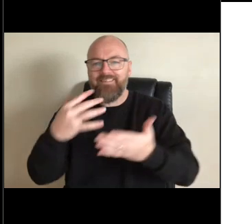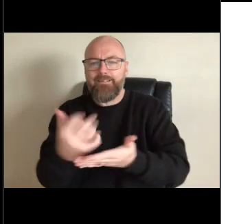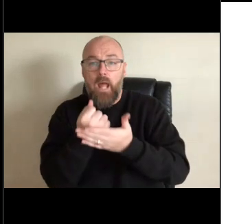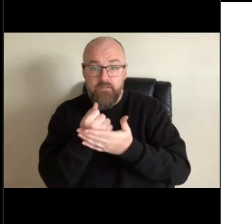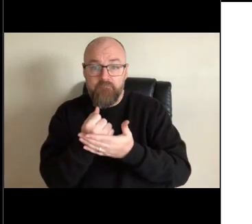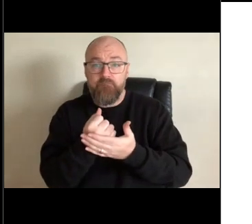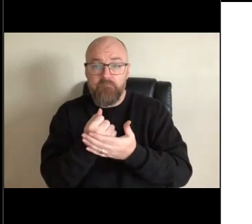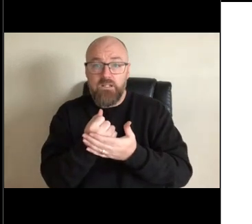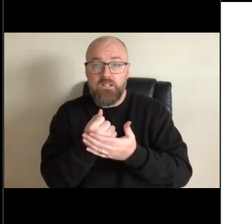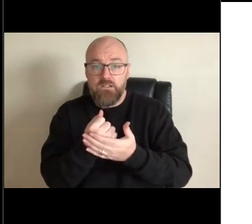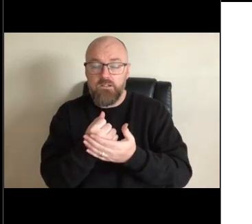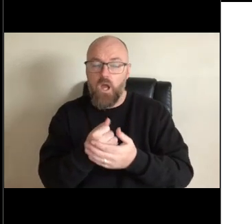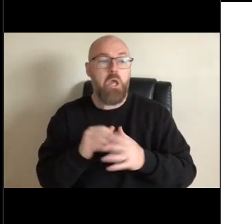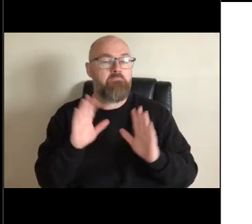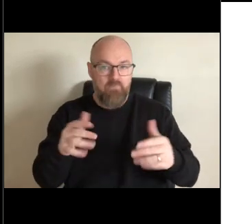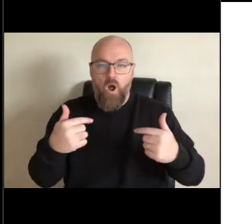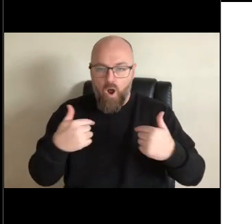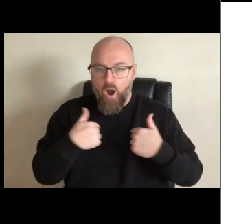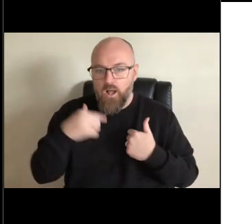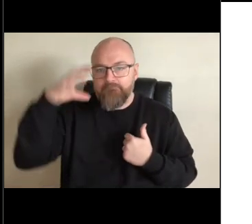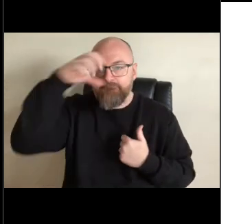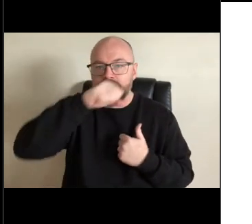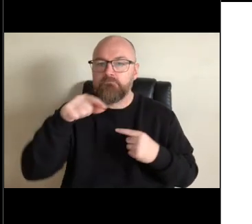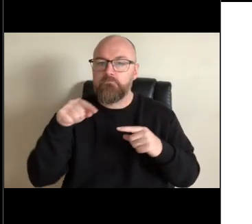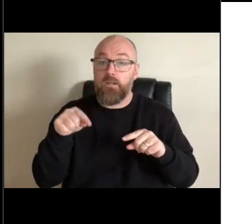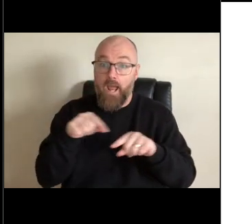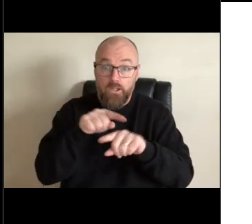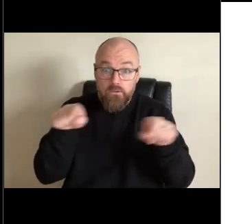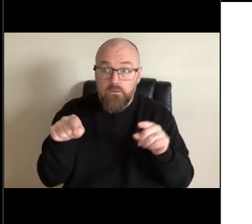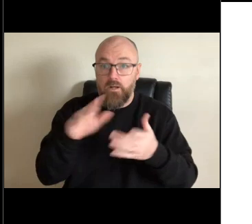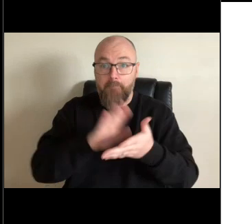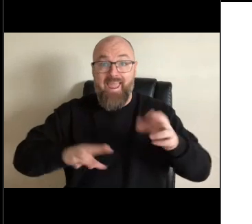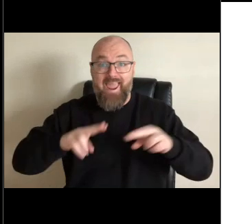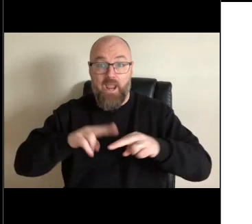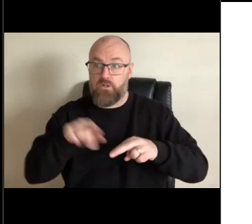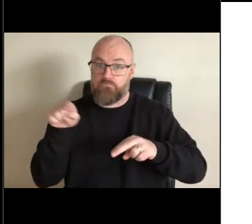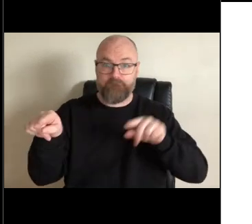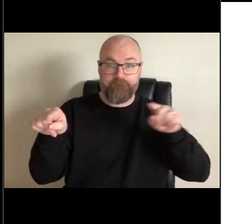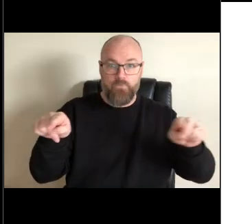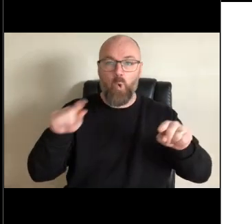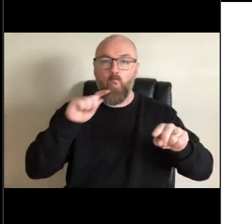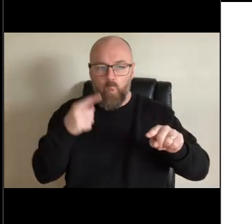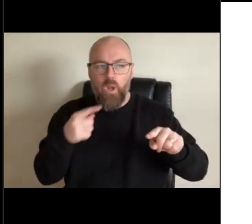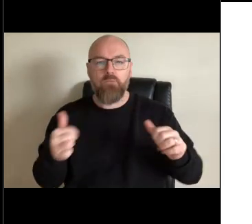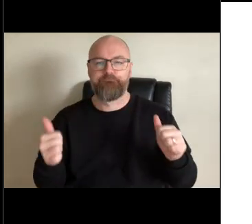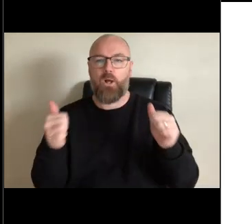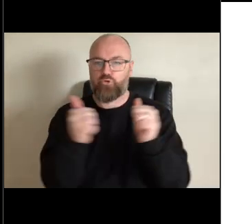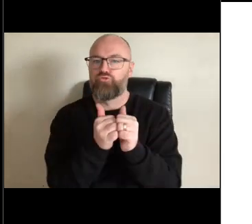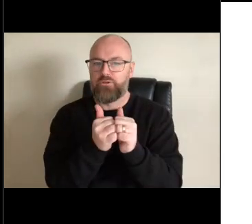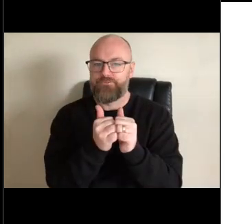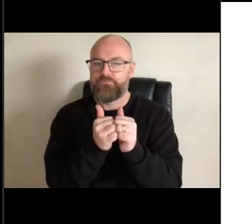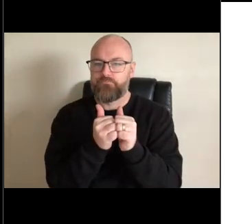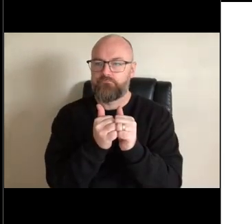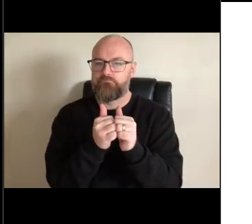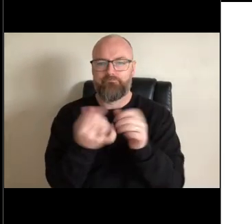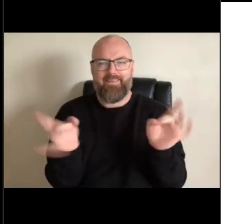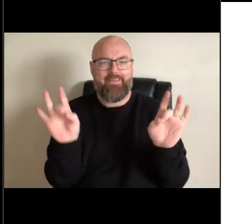expect that parents might decide that they come to some agreement jointly but if the parents are in